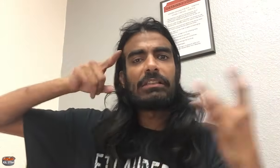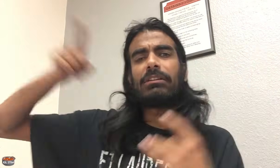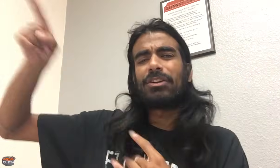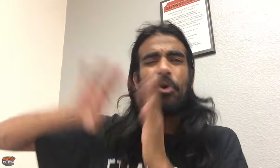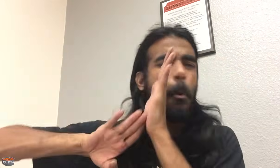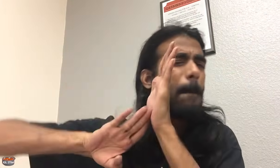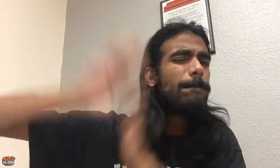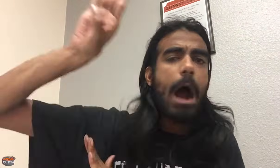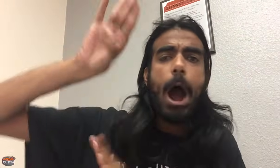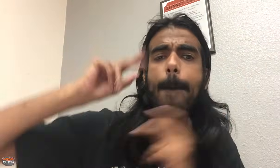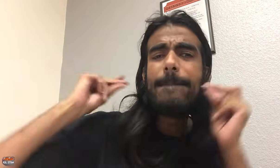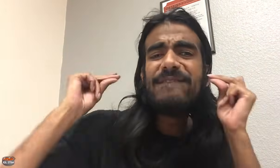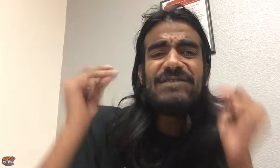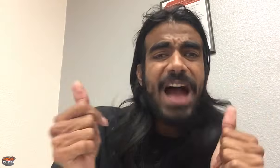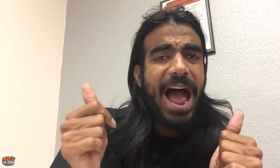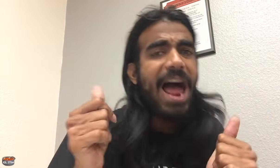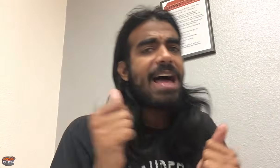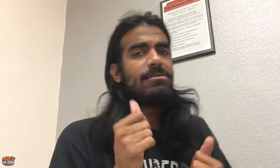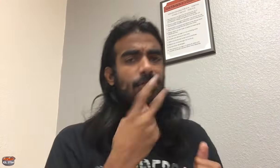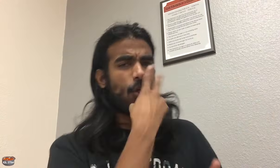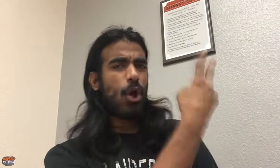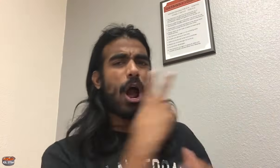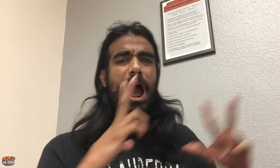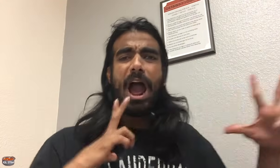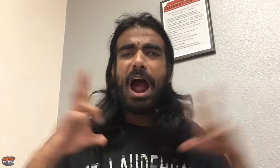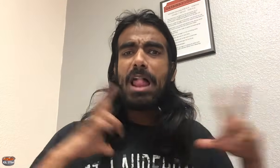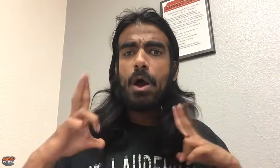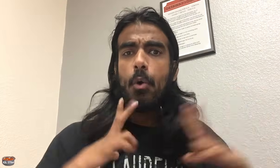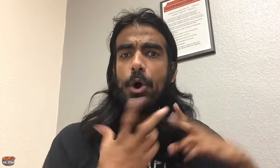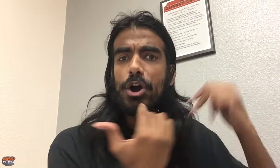huge and there's so much potential for feedback. We could really become